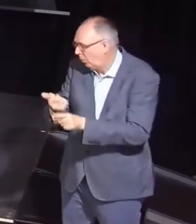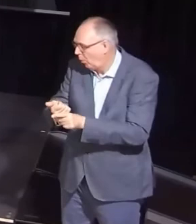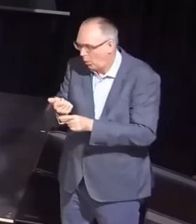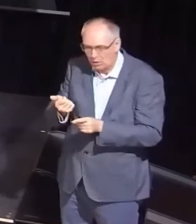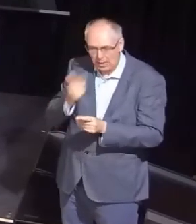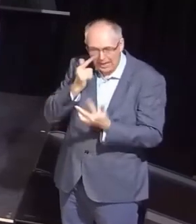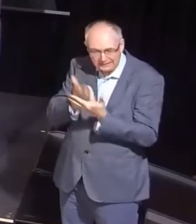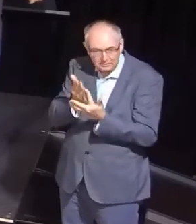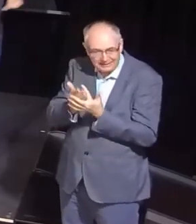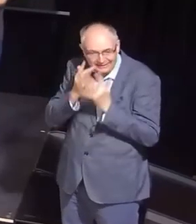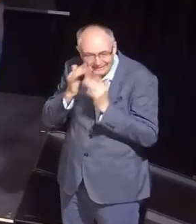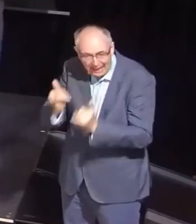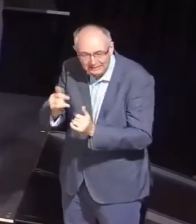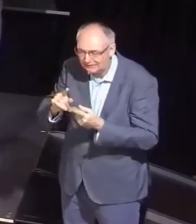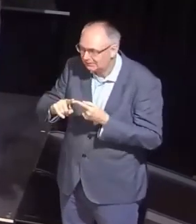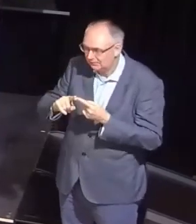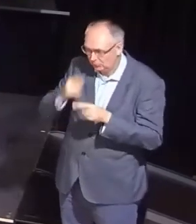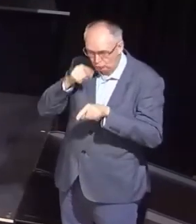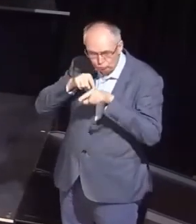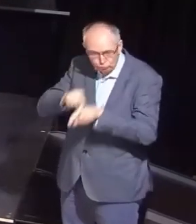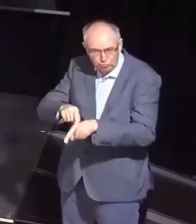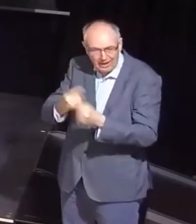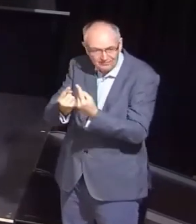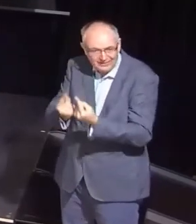tracking features, providing bug reports.